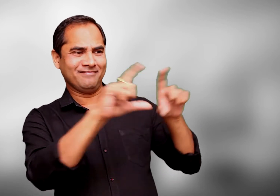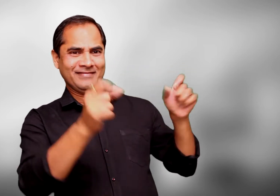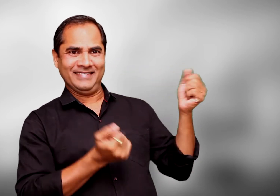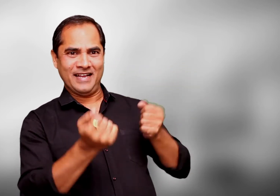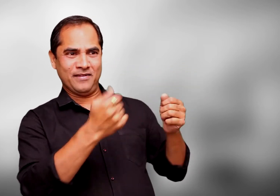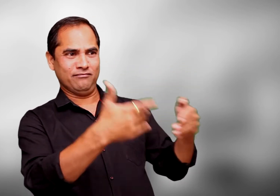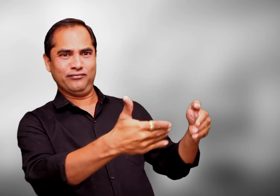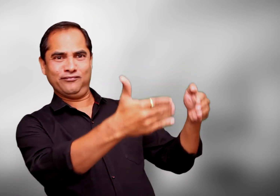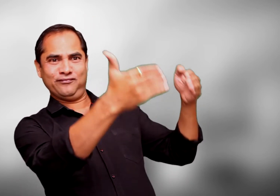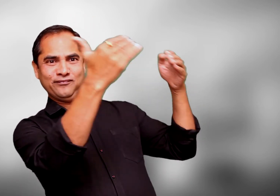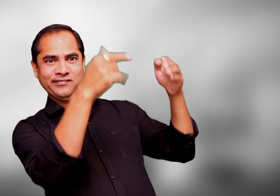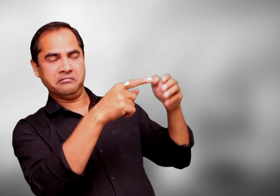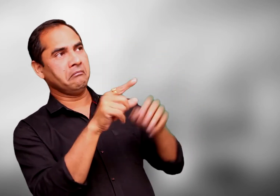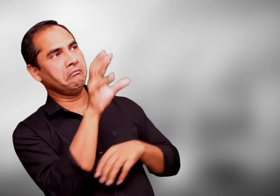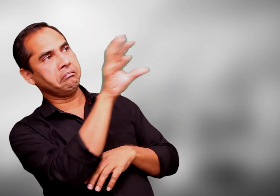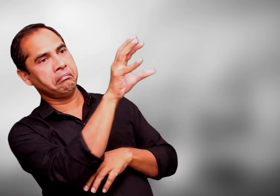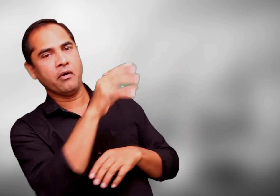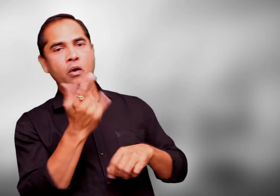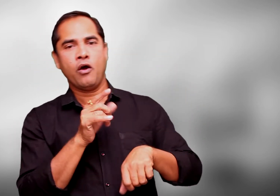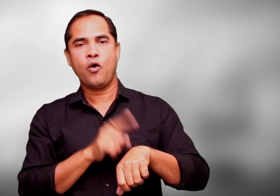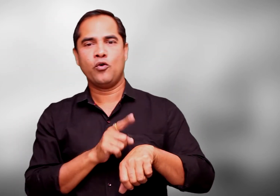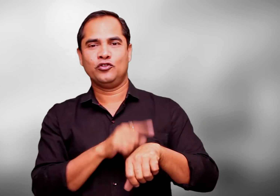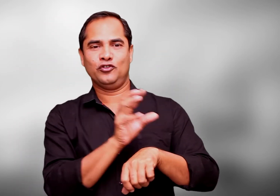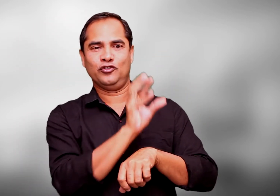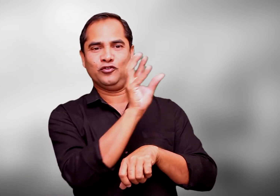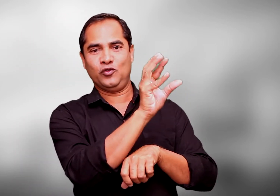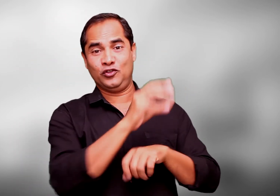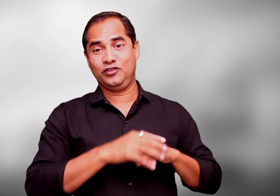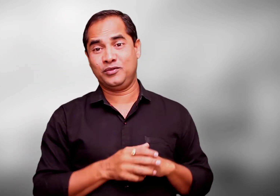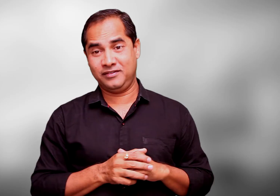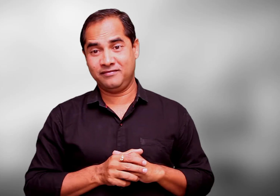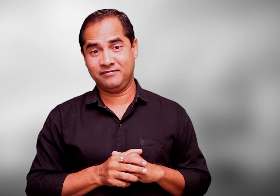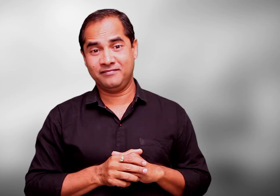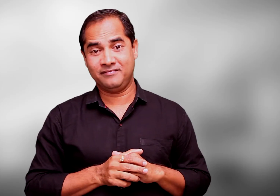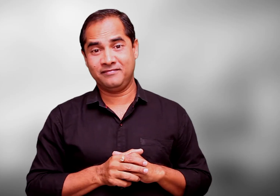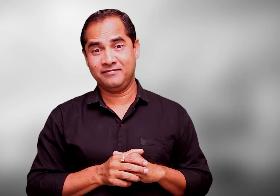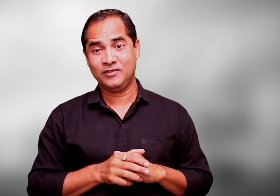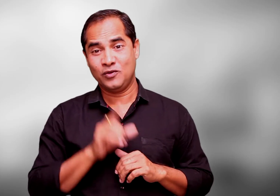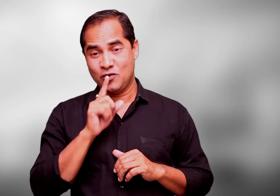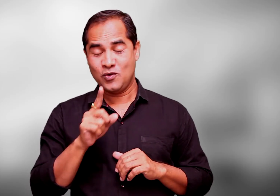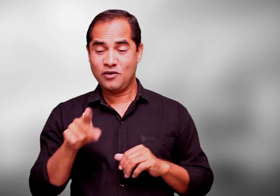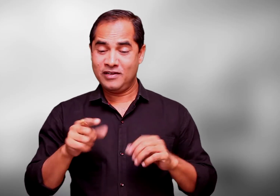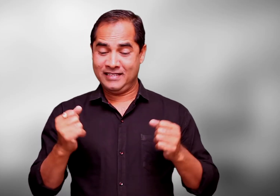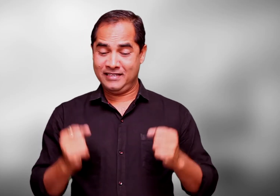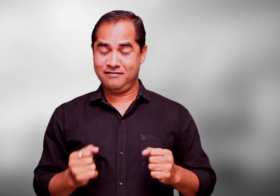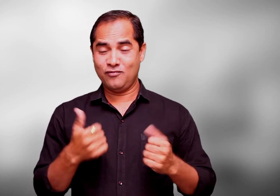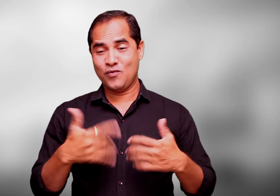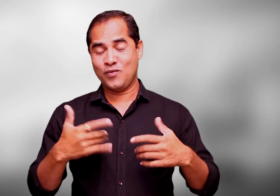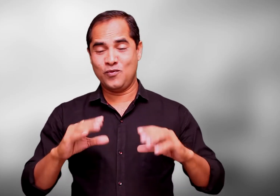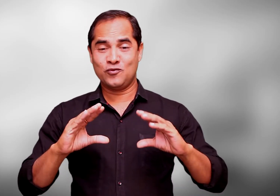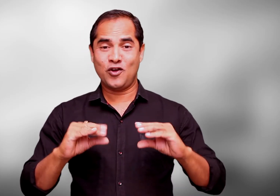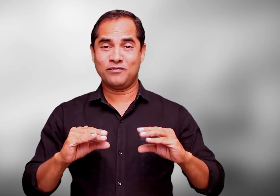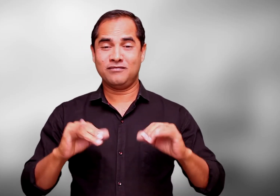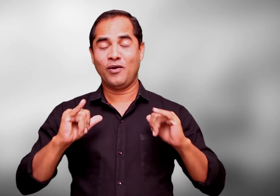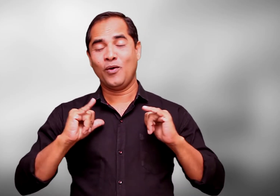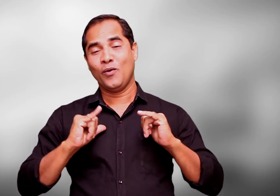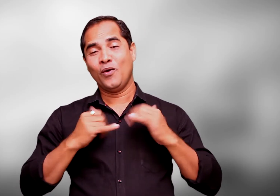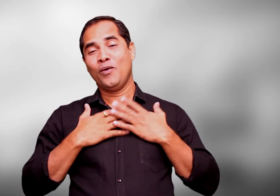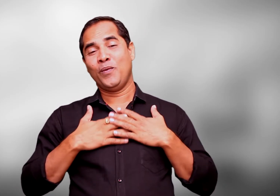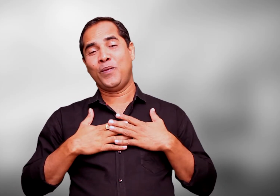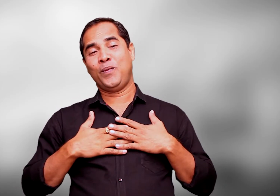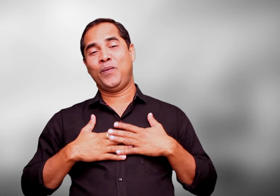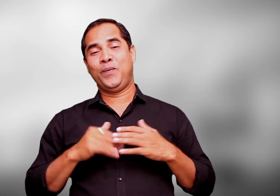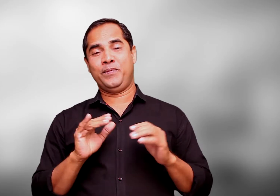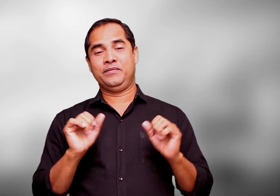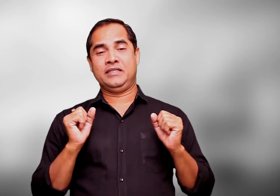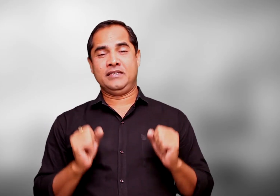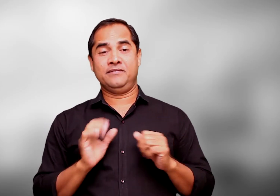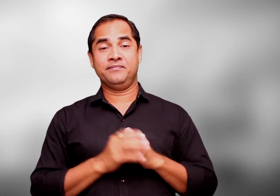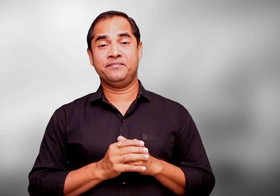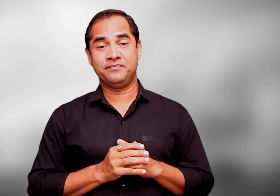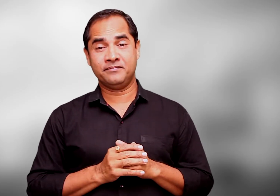the windshield, there was a beautiful clock. The seats were soft and luxurious.